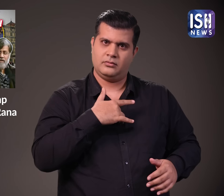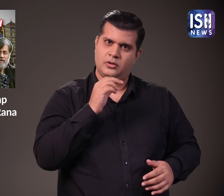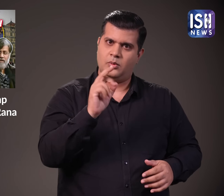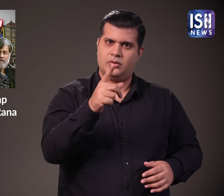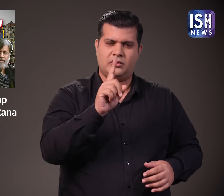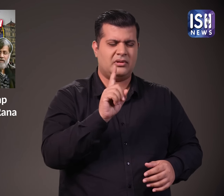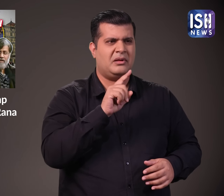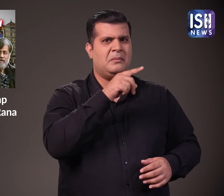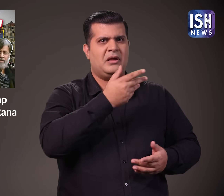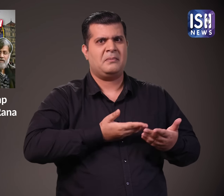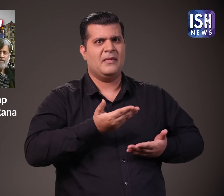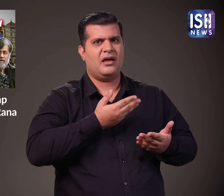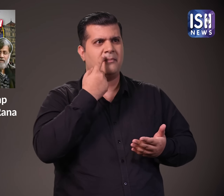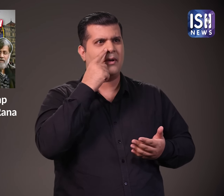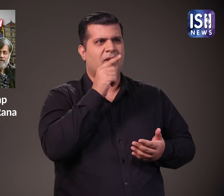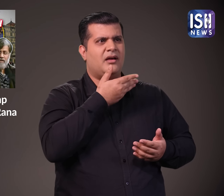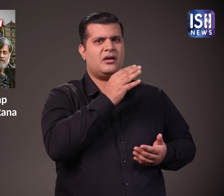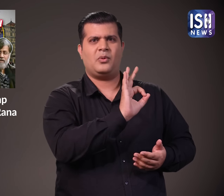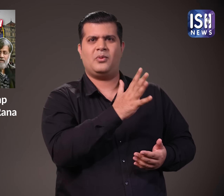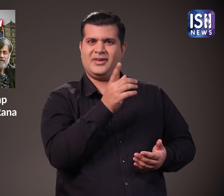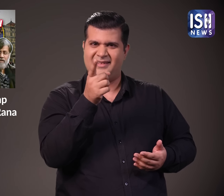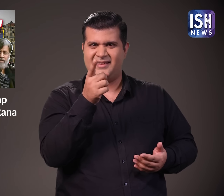But is it okay? People often say the child wasn't raised properly.